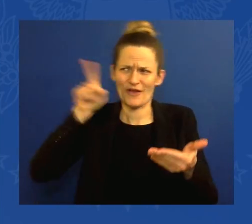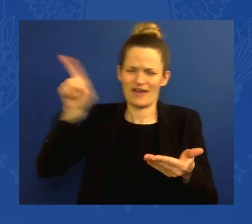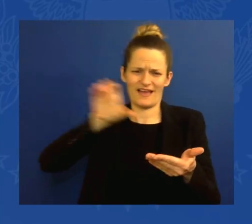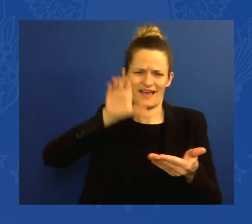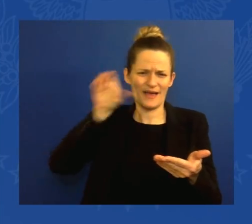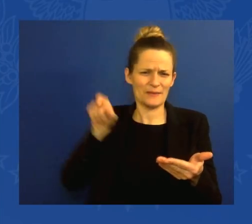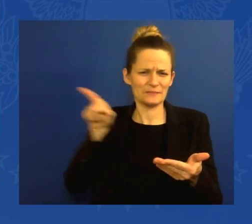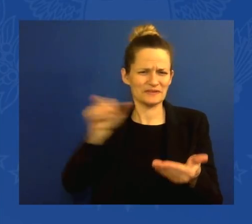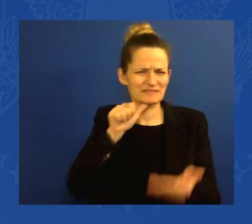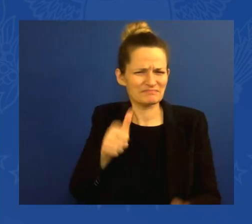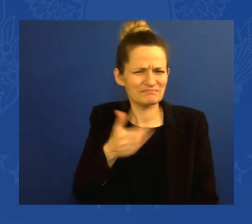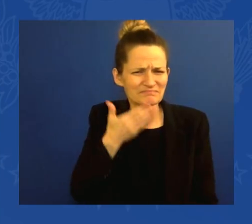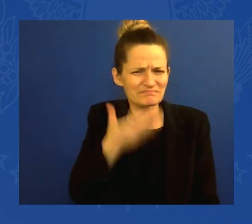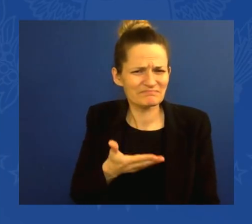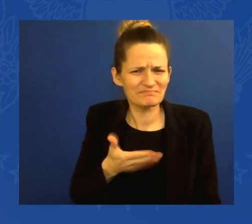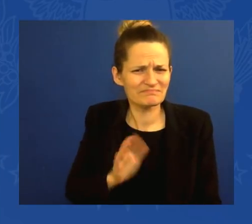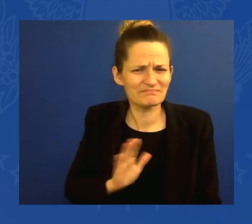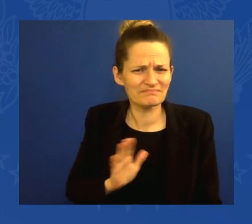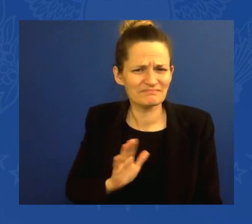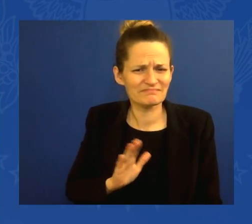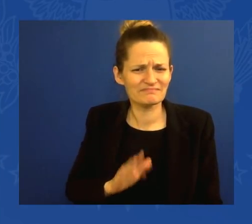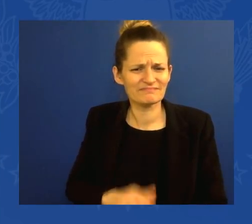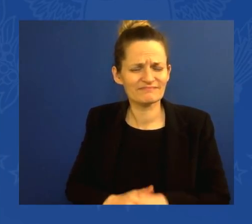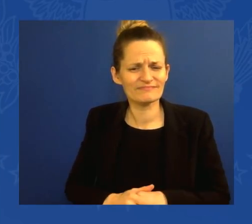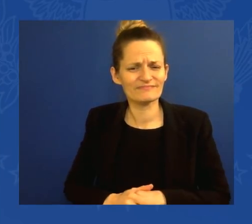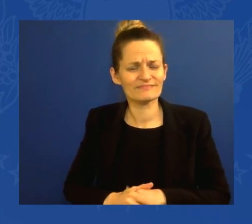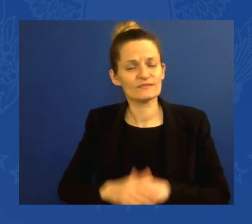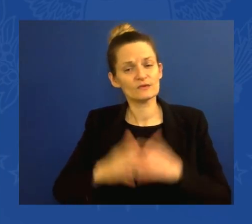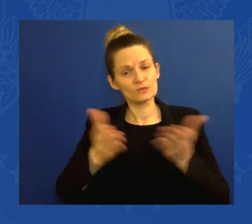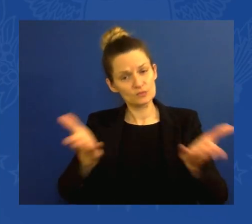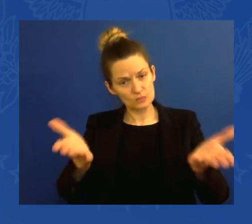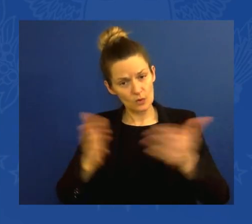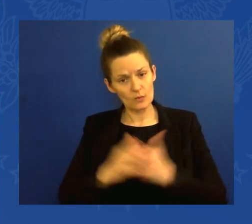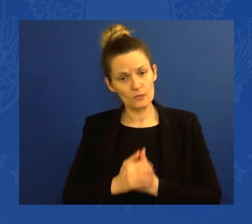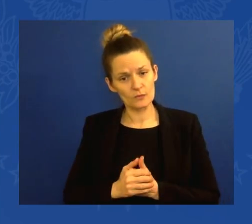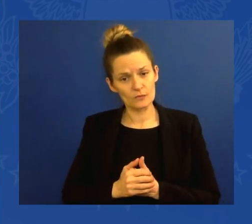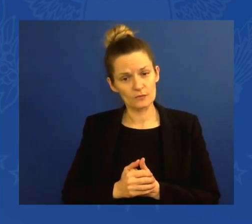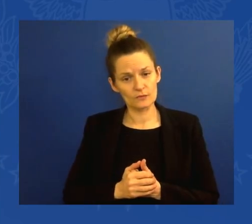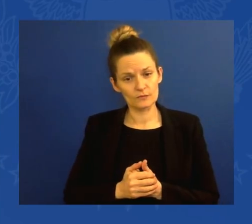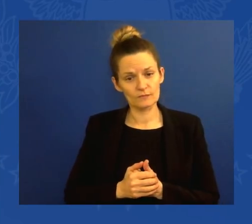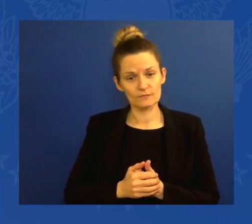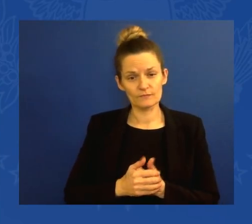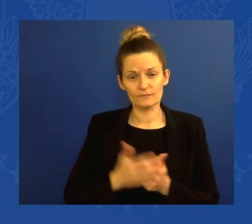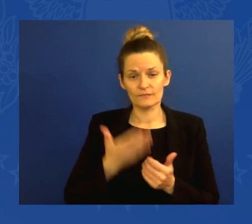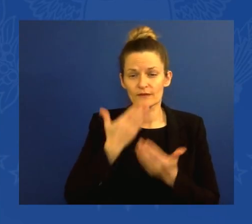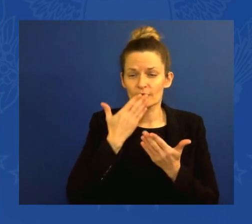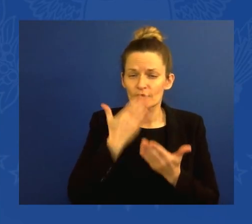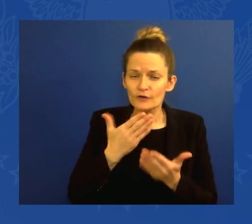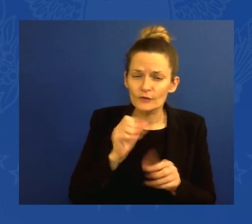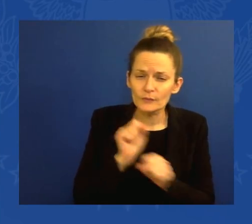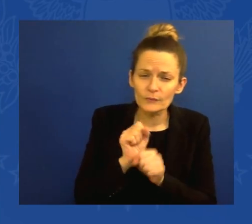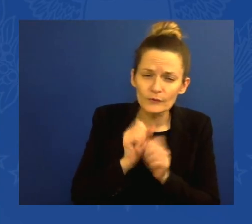And so on behalf of the workers of today on behalf of my daughter and my granddaughters and grandchildren,